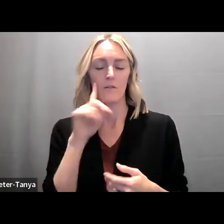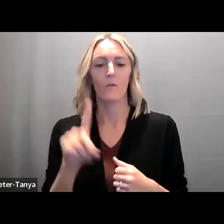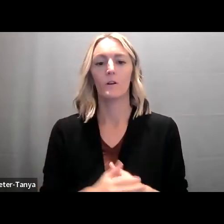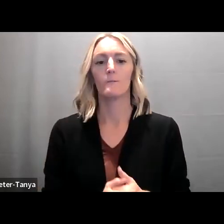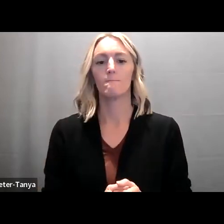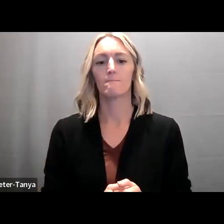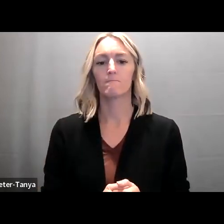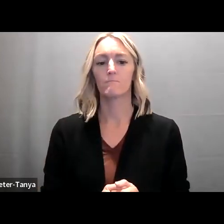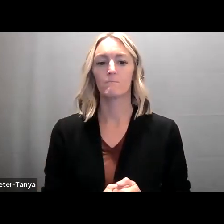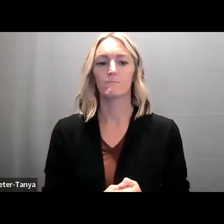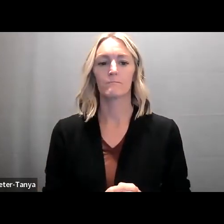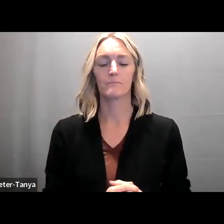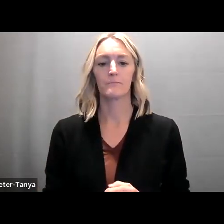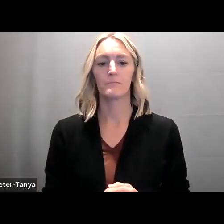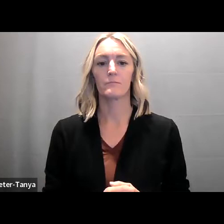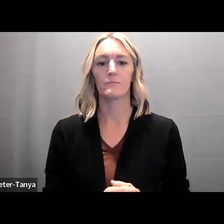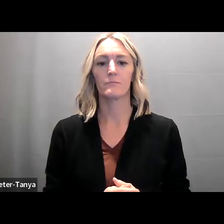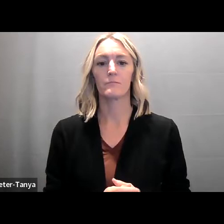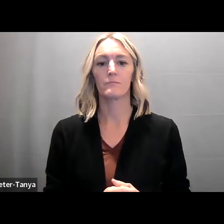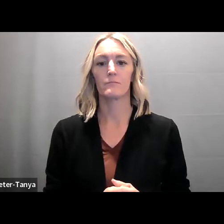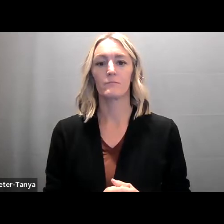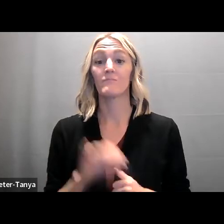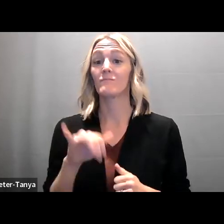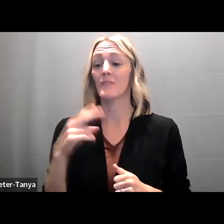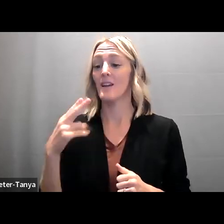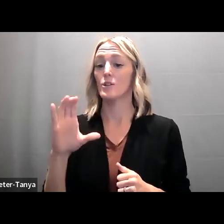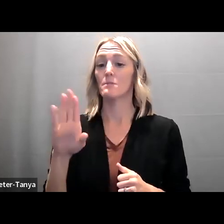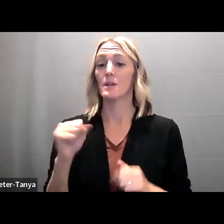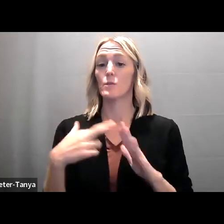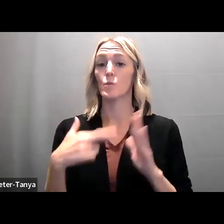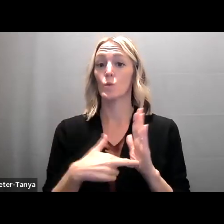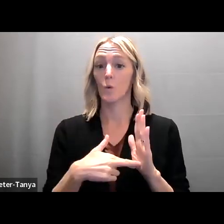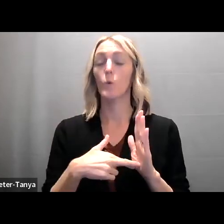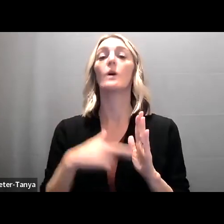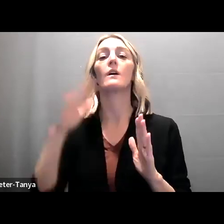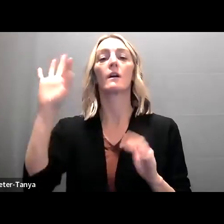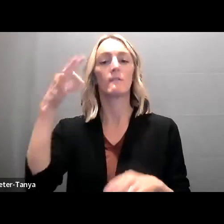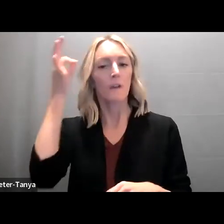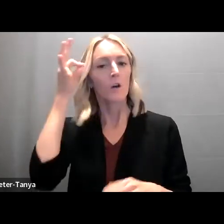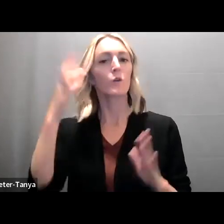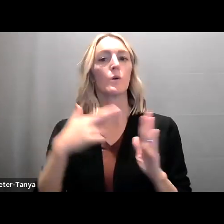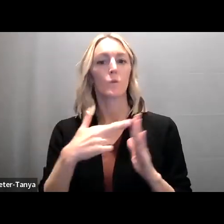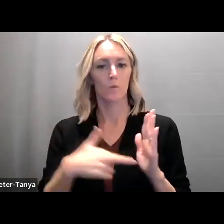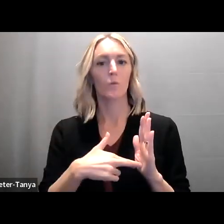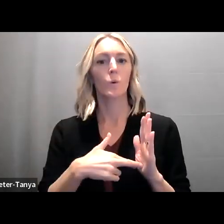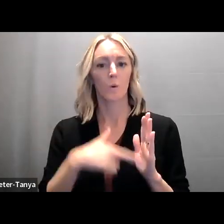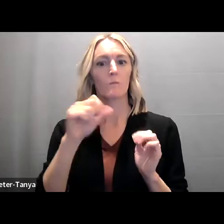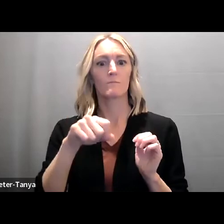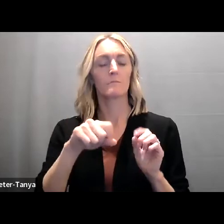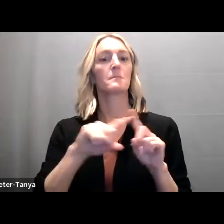So the home and community based settings rule is a federal rule, there's tremendous variation